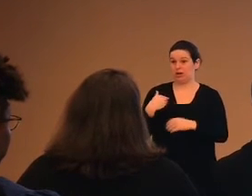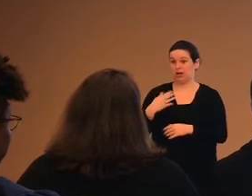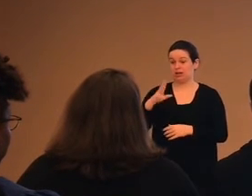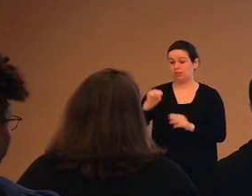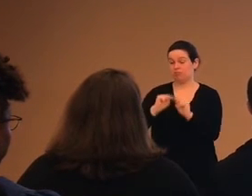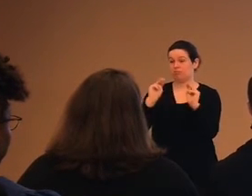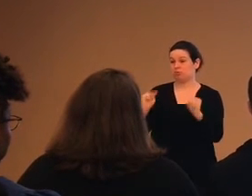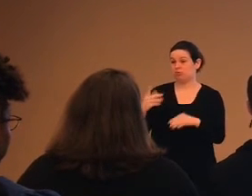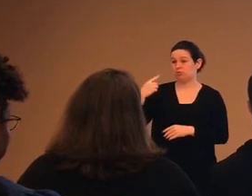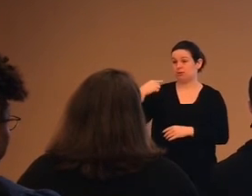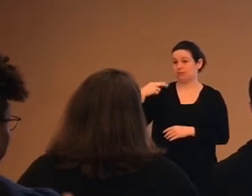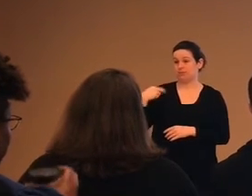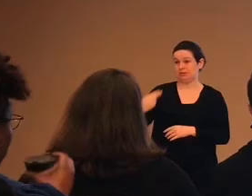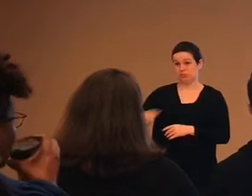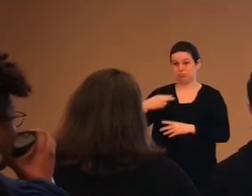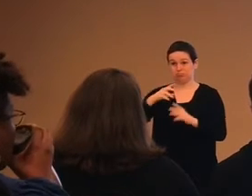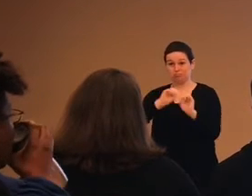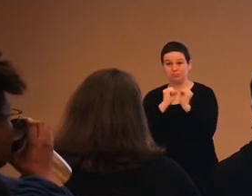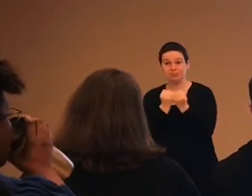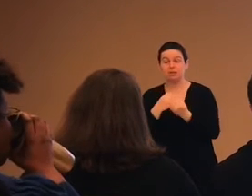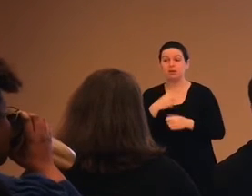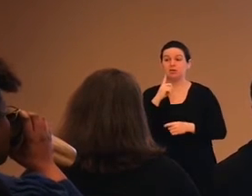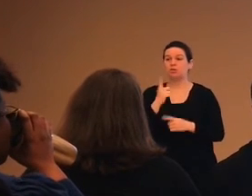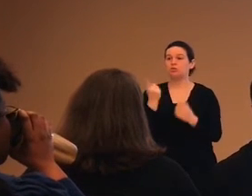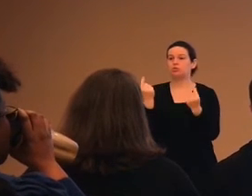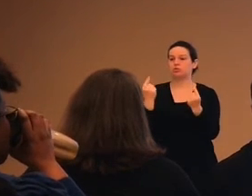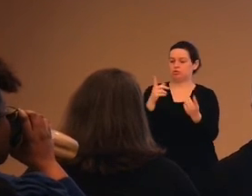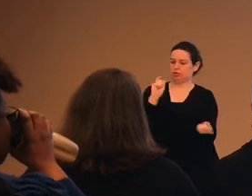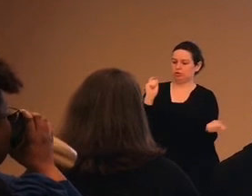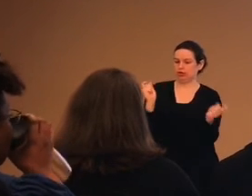Her daily job is to transform visitors love for the society to membership